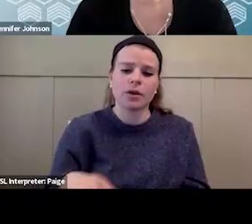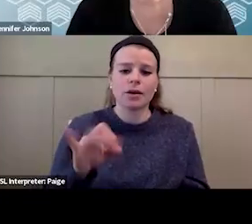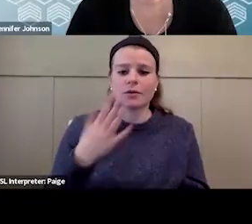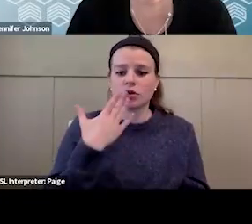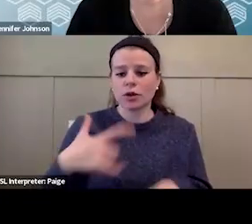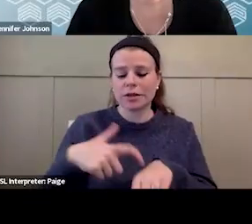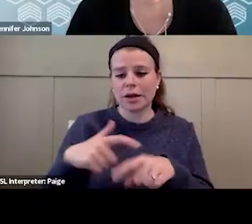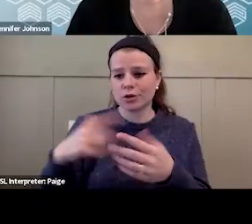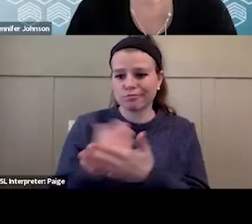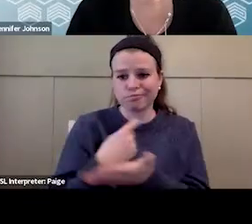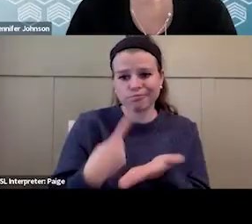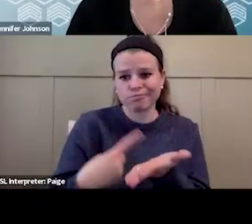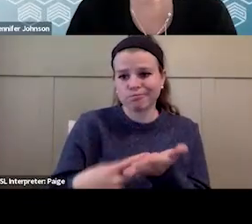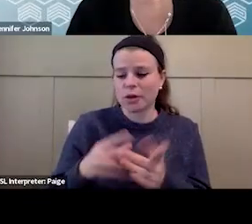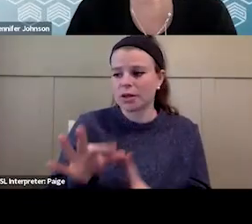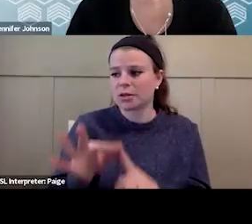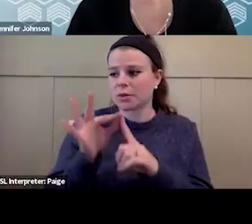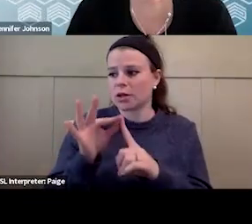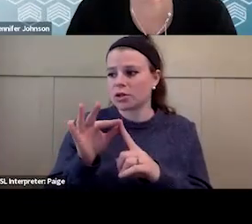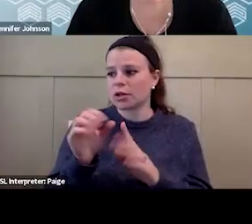to talk about these things, especially as state budgets are being crafted